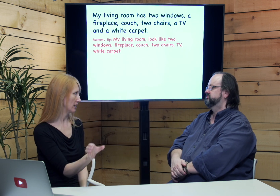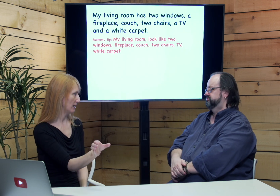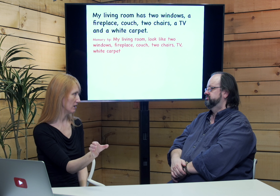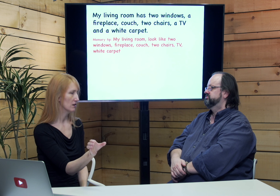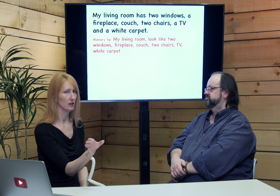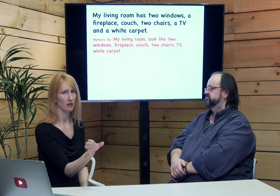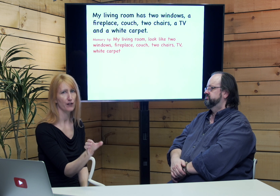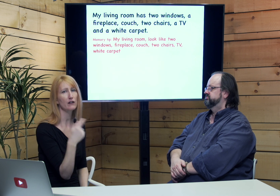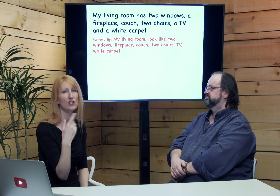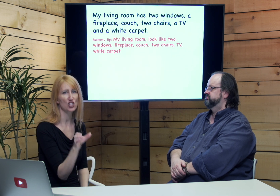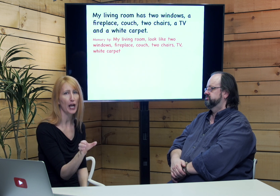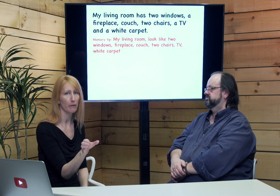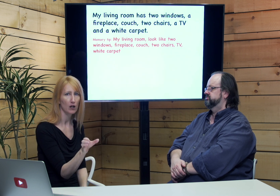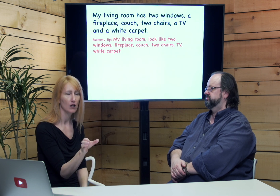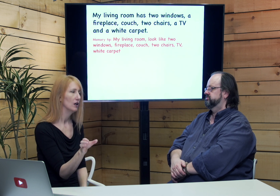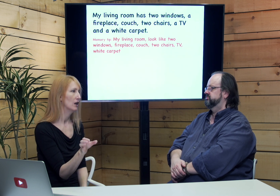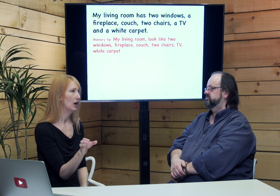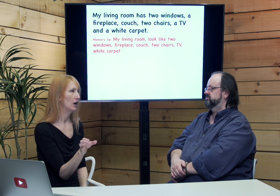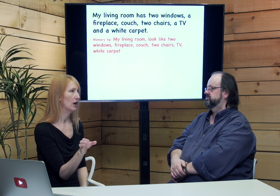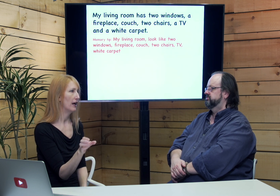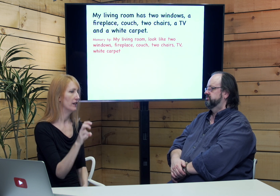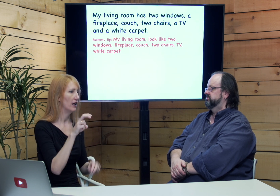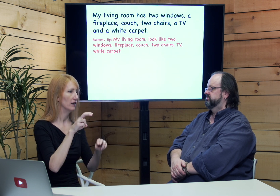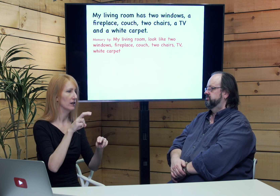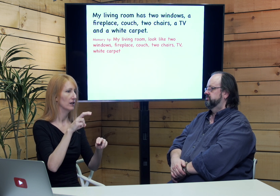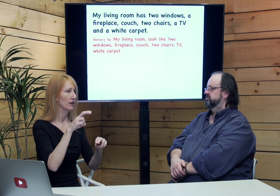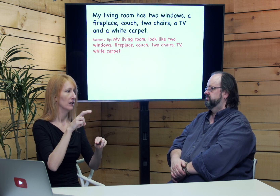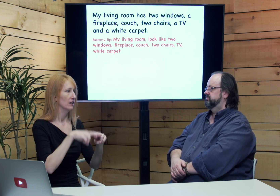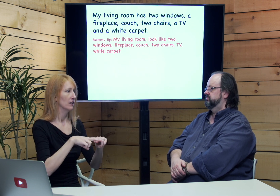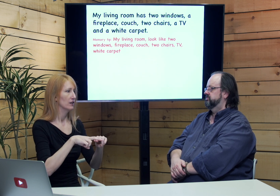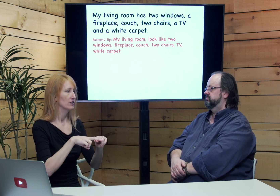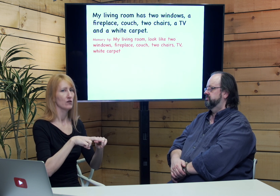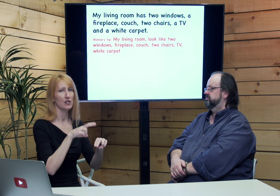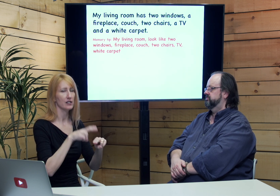things like that. think of this shape and then things like